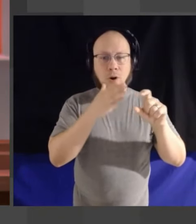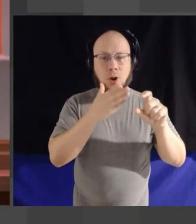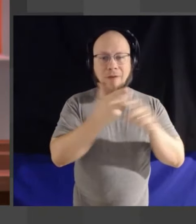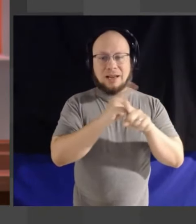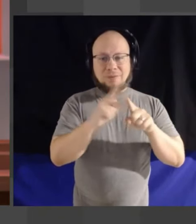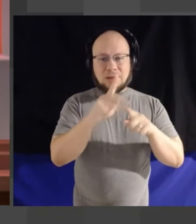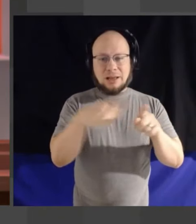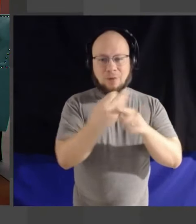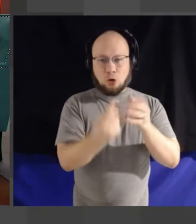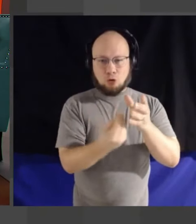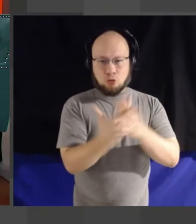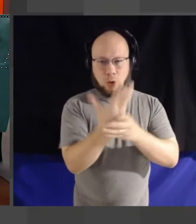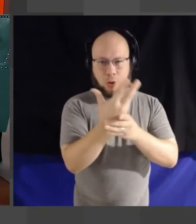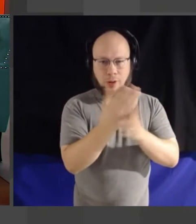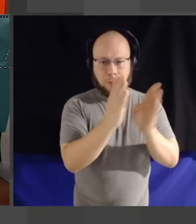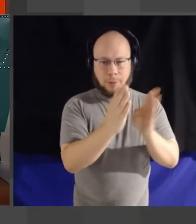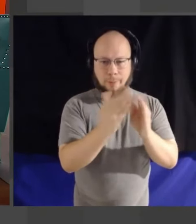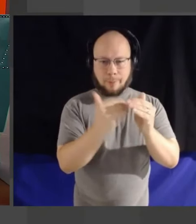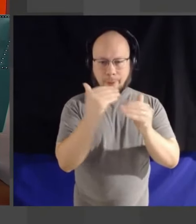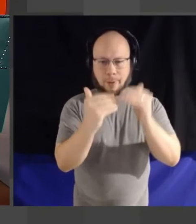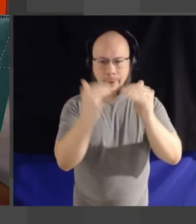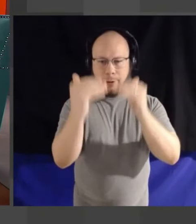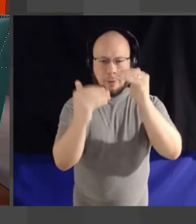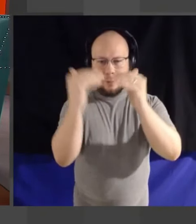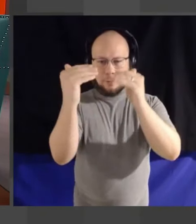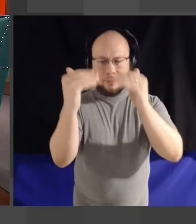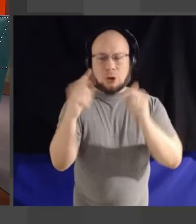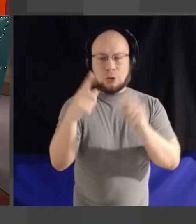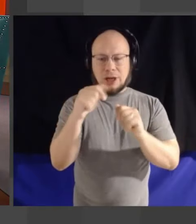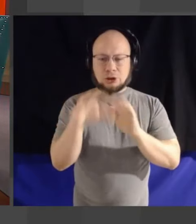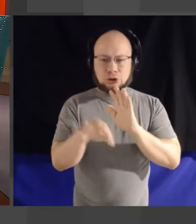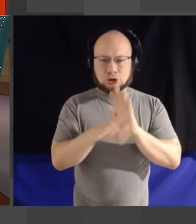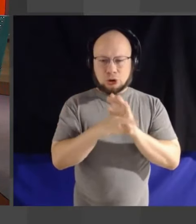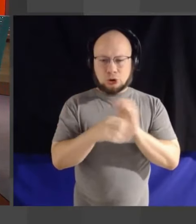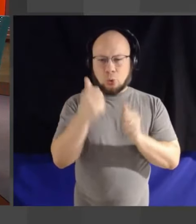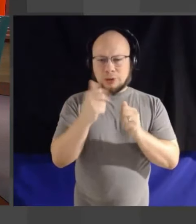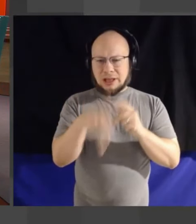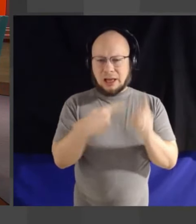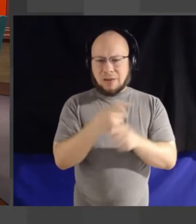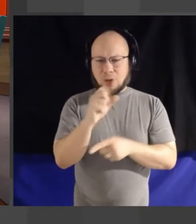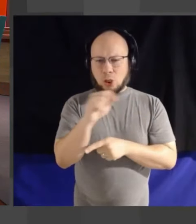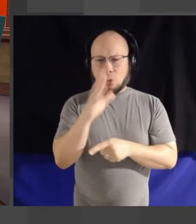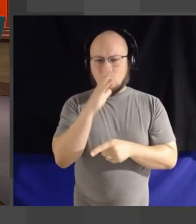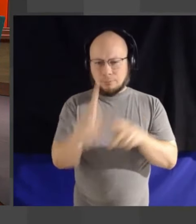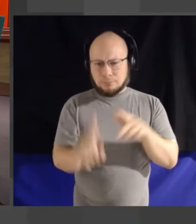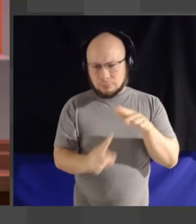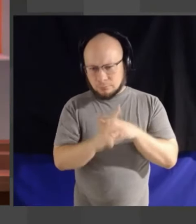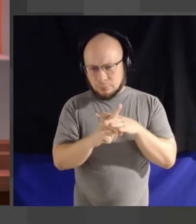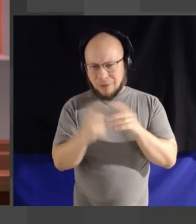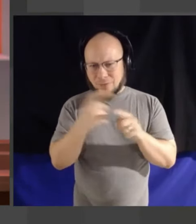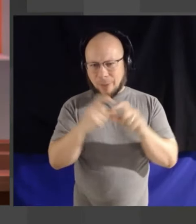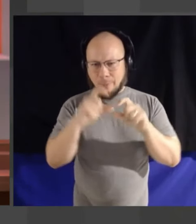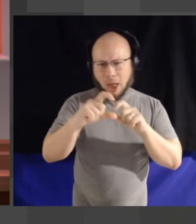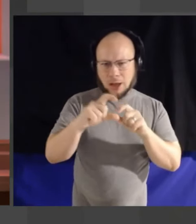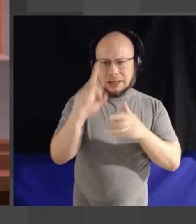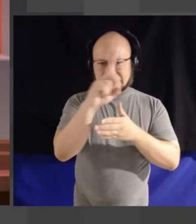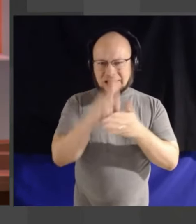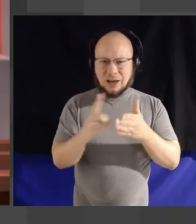THE BLOCK RUN THROUGH MULTIPLE